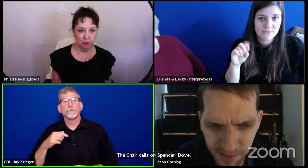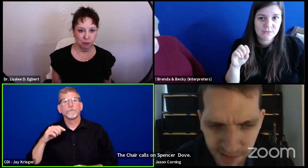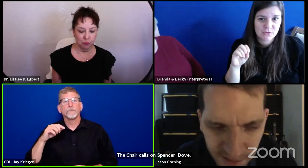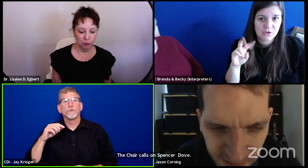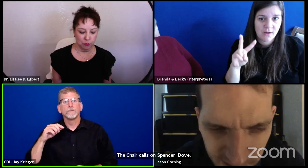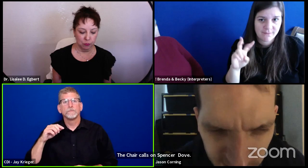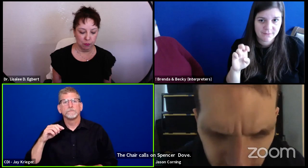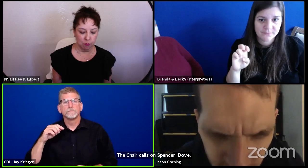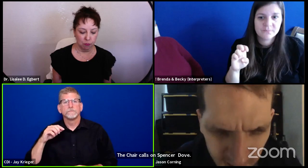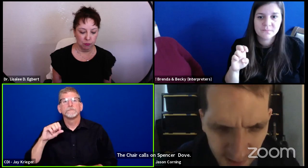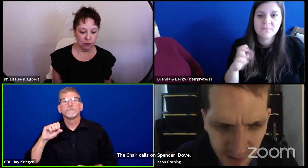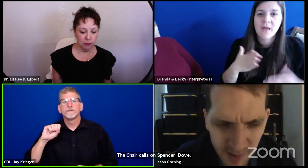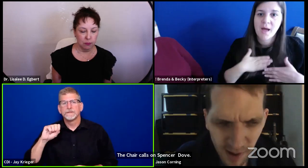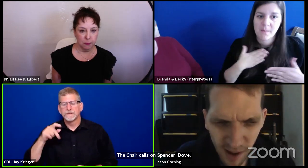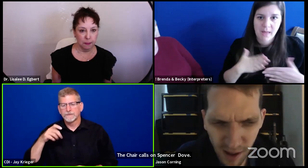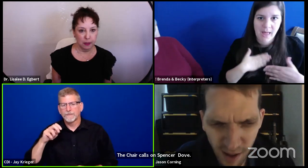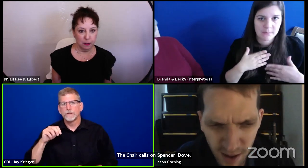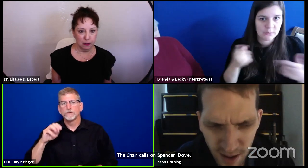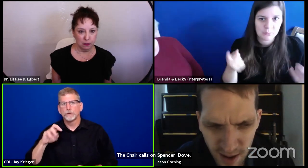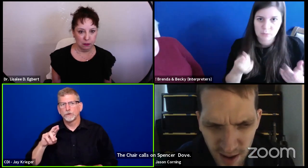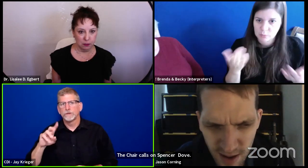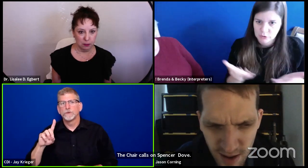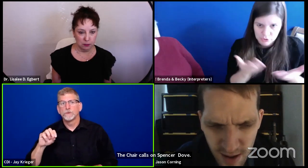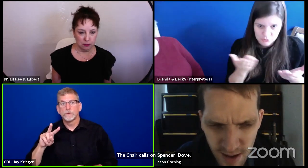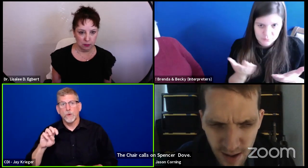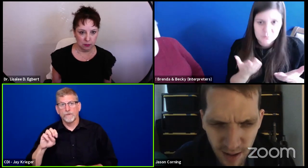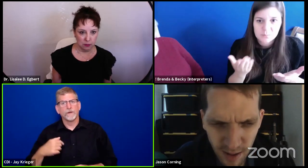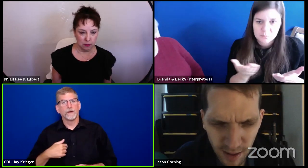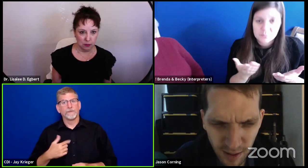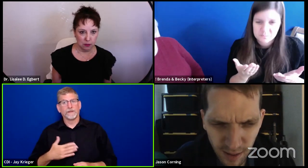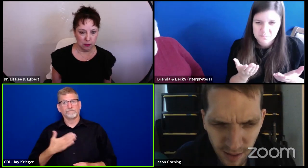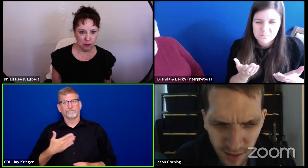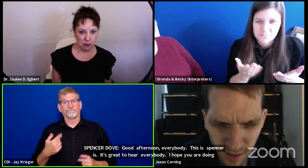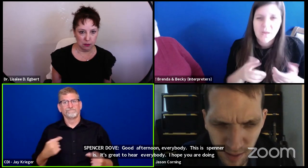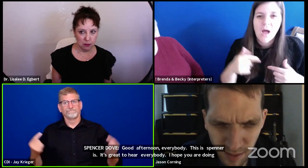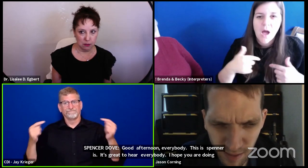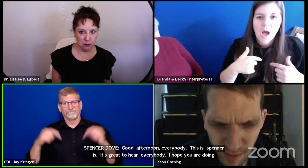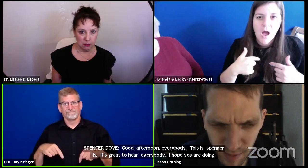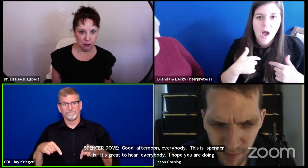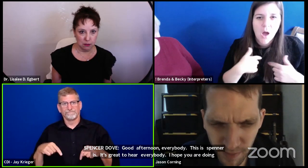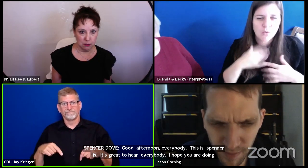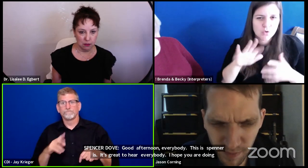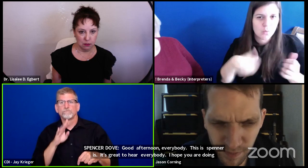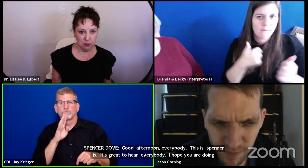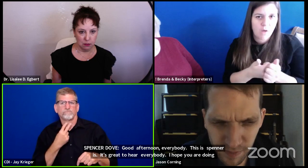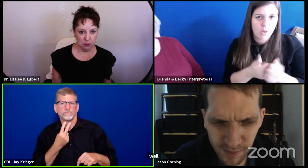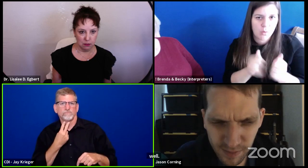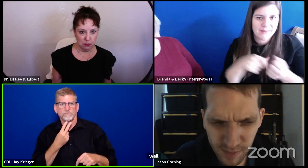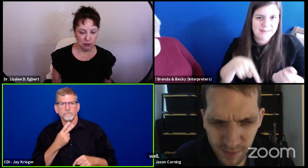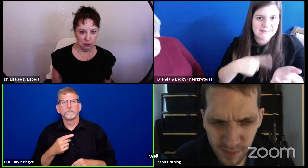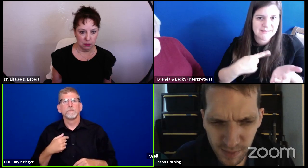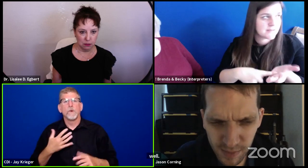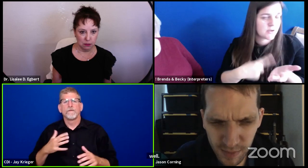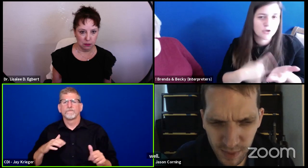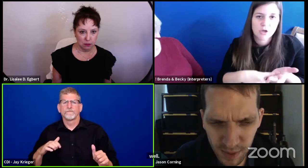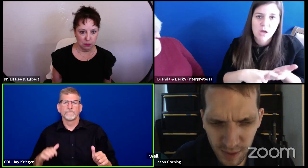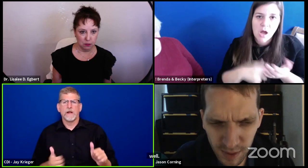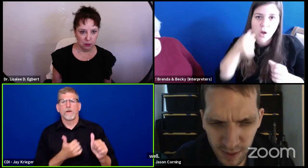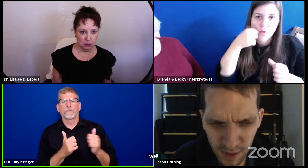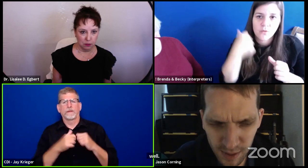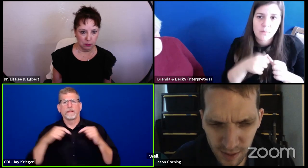Just following up on this discussion, I remember when we met with Chair Summers and the vice